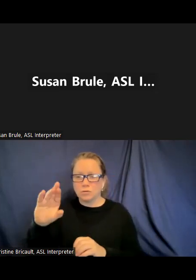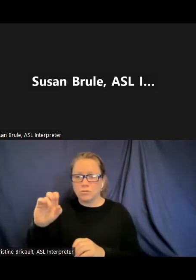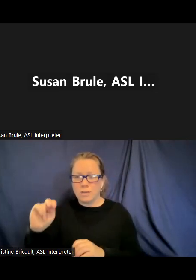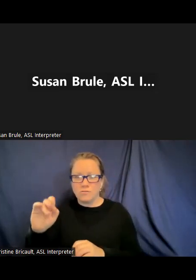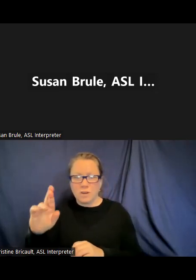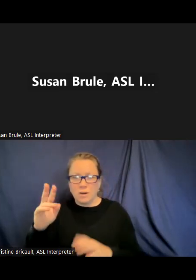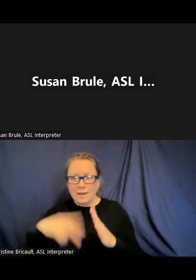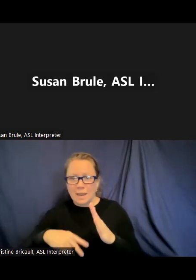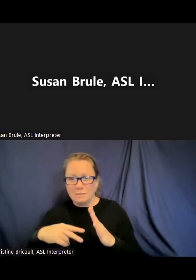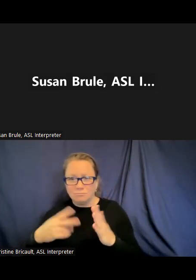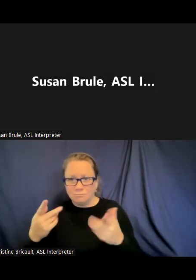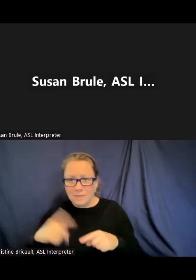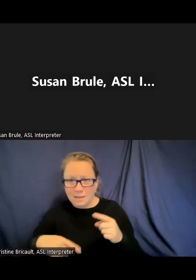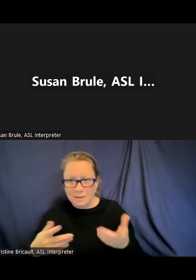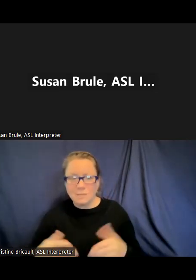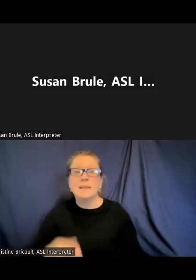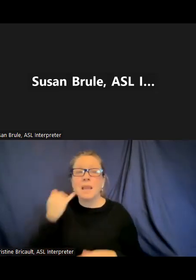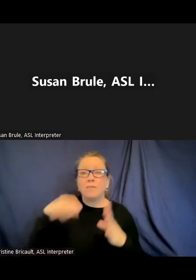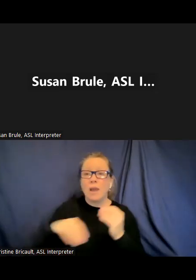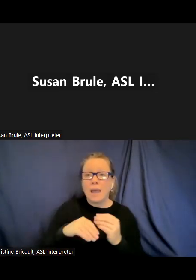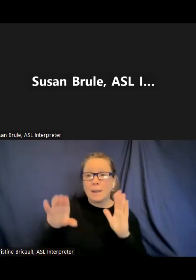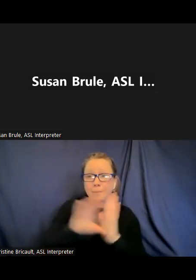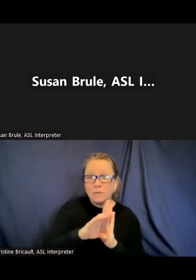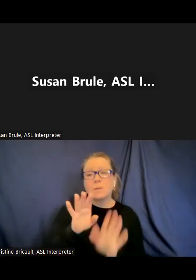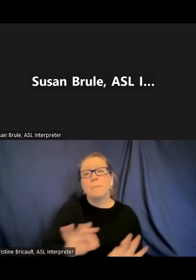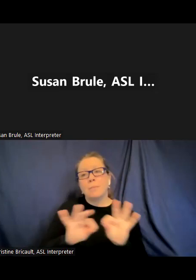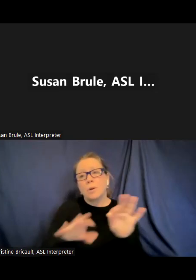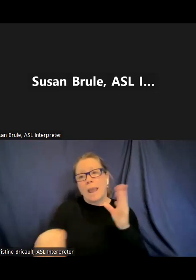If you're including images in documents, make sure to add alternative text.